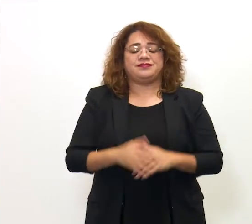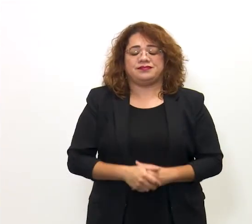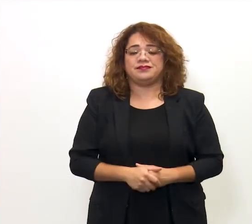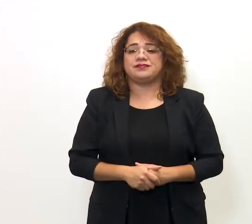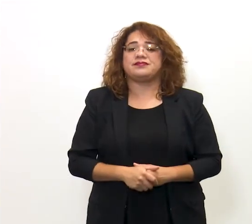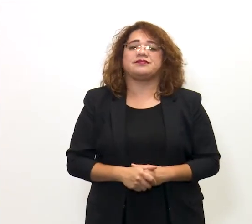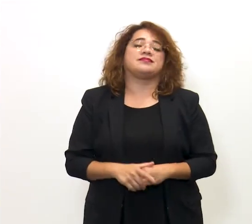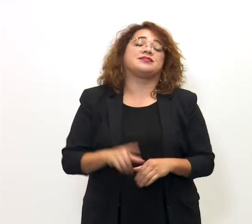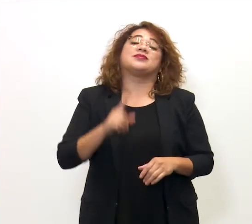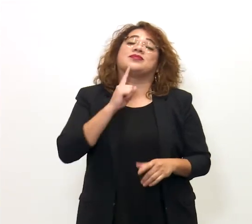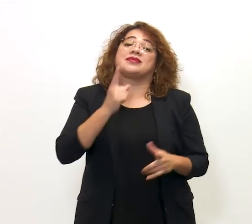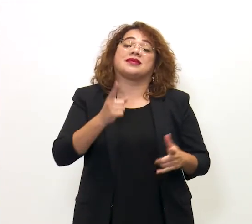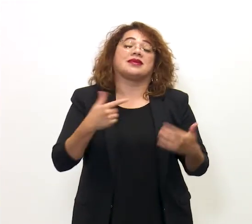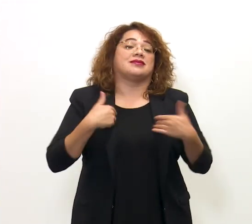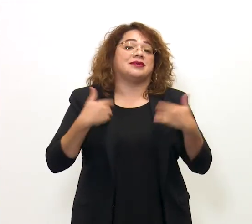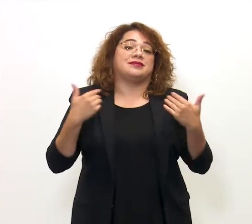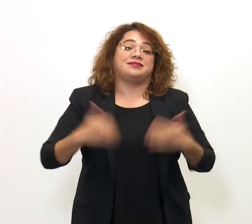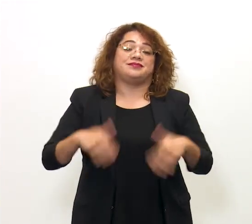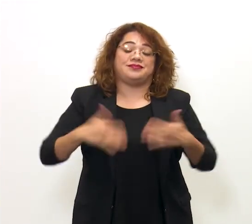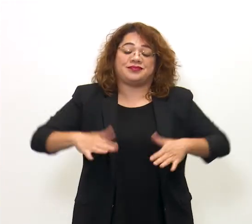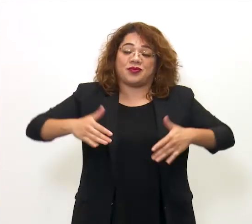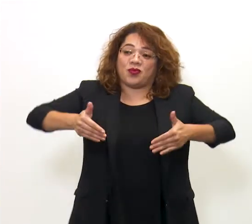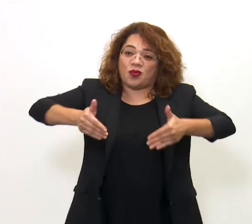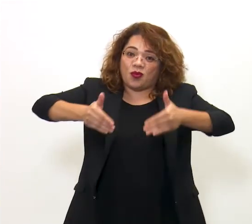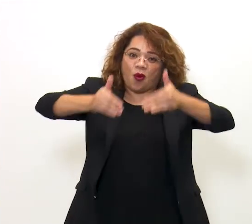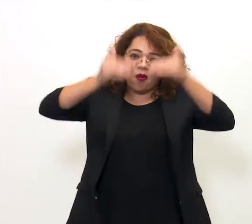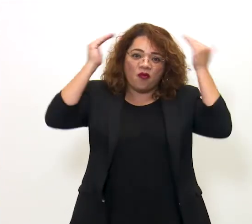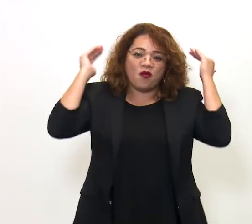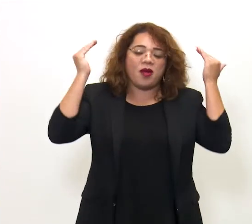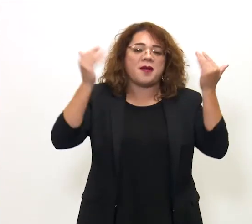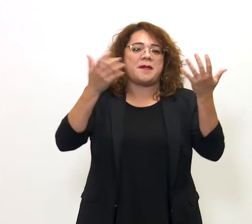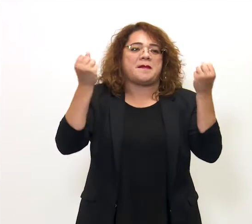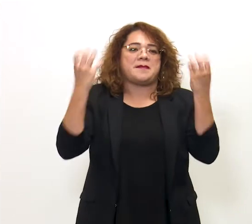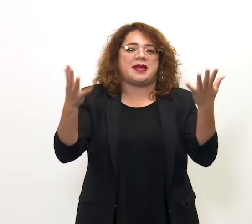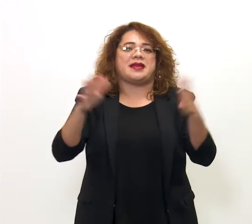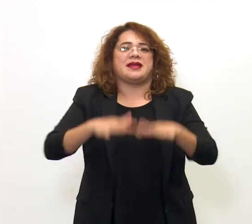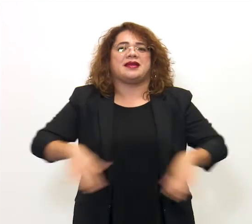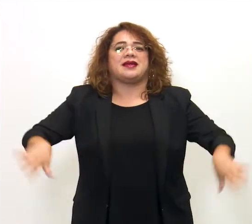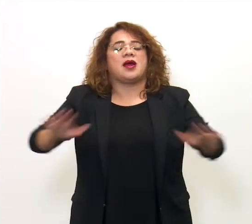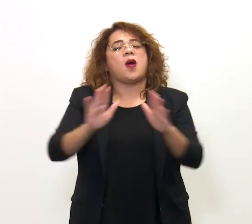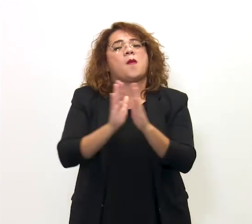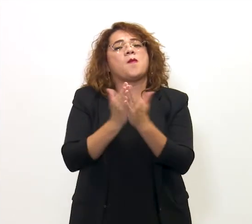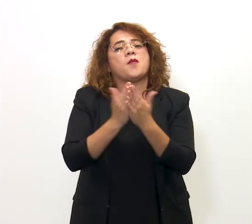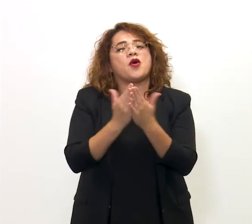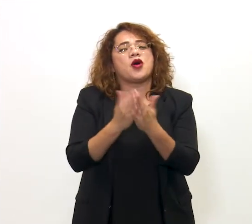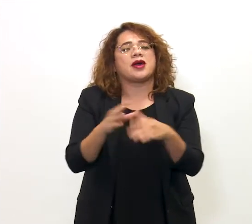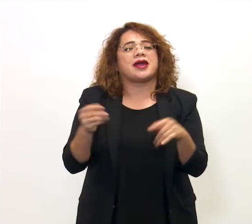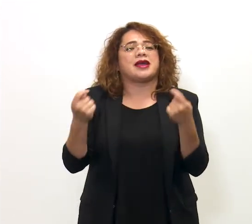say thank you to everyone that's donated to the the book and toy drive. We have, we've had over